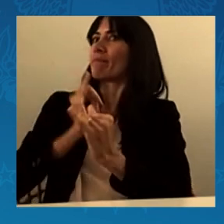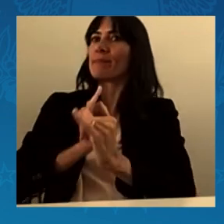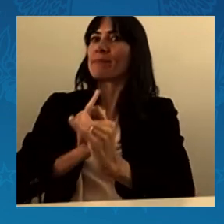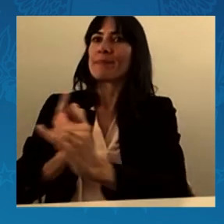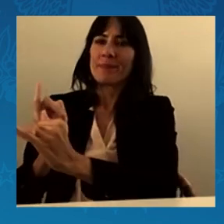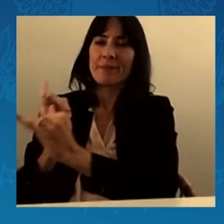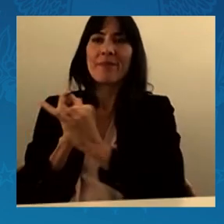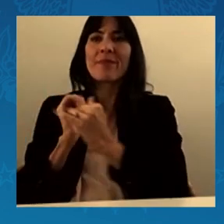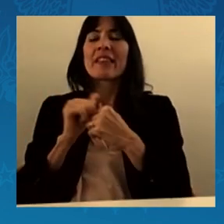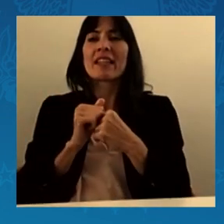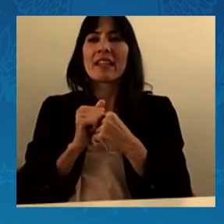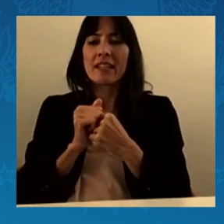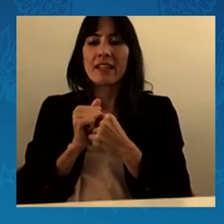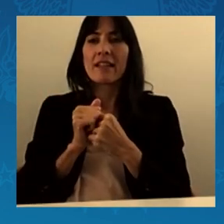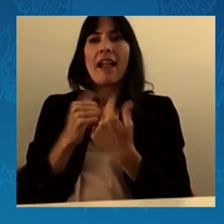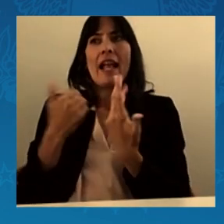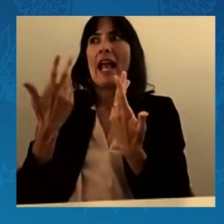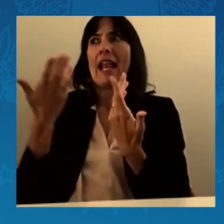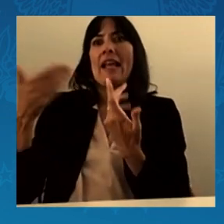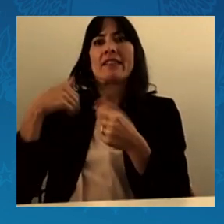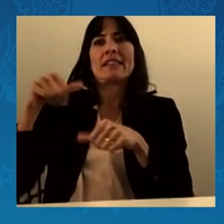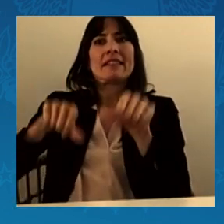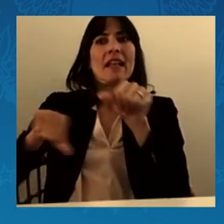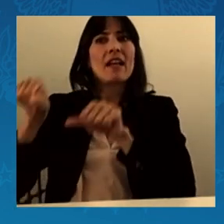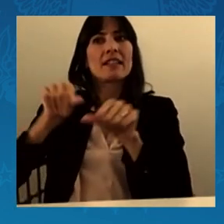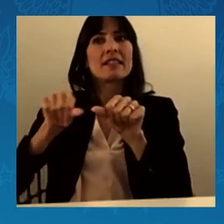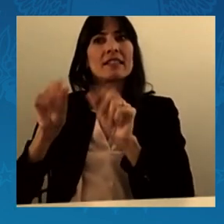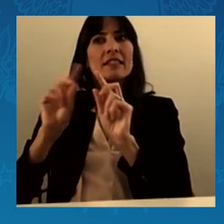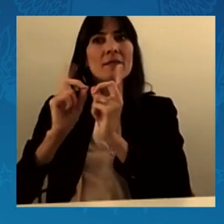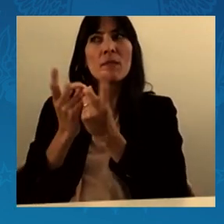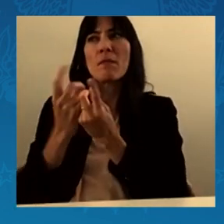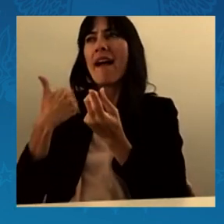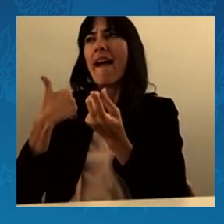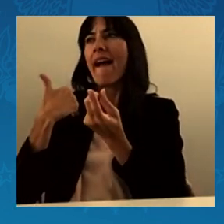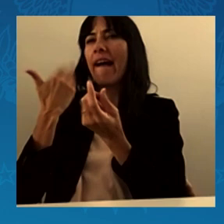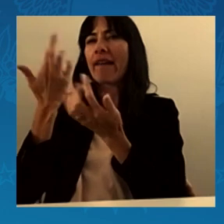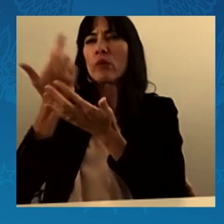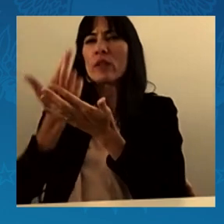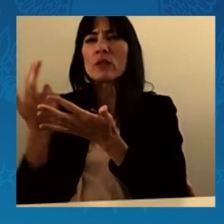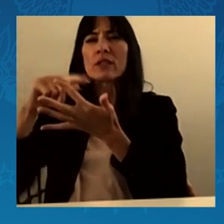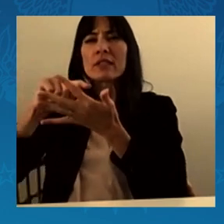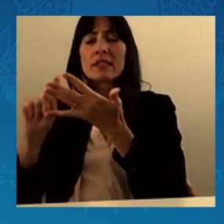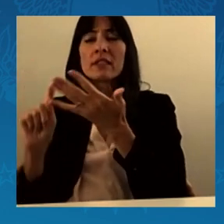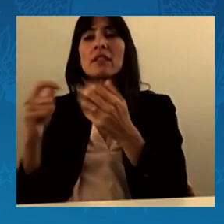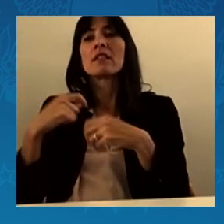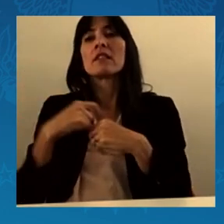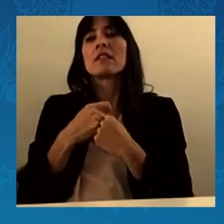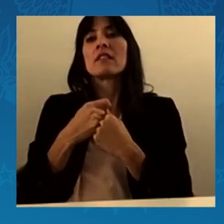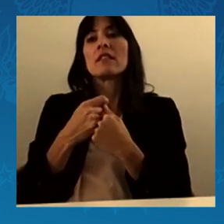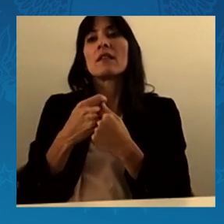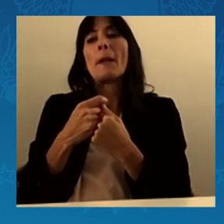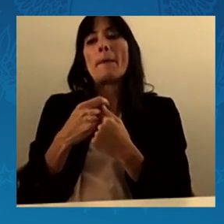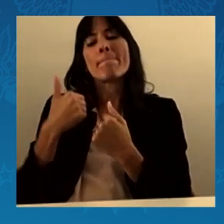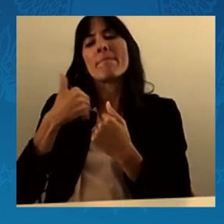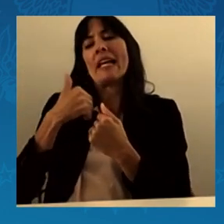the amount of resources that comes with that freshman. We have this Google in residence program, and it's such a great program